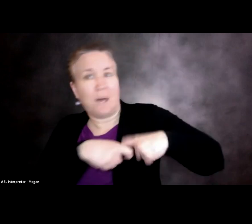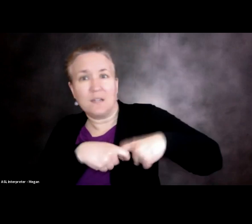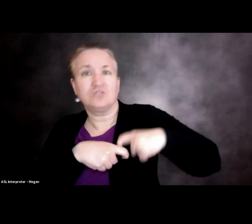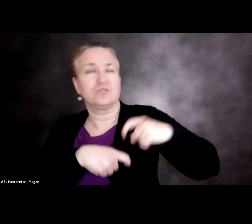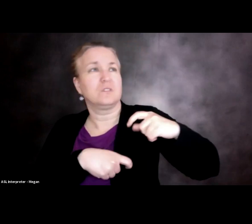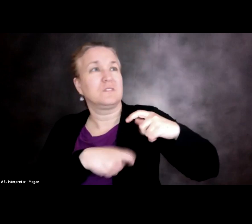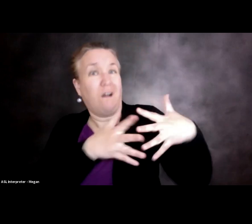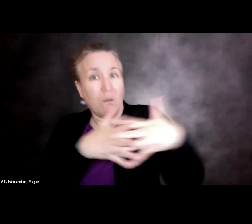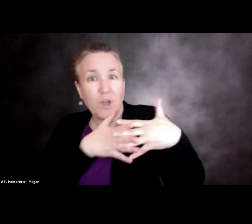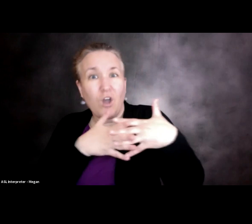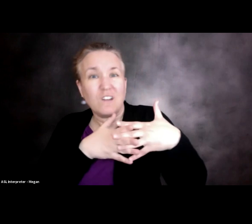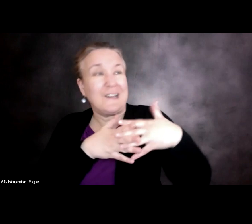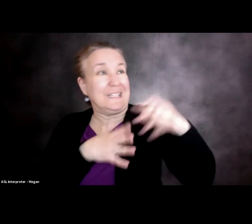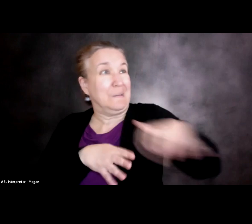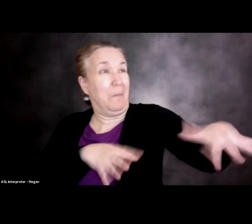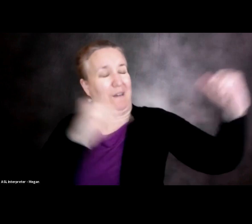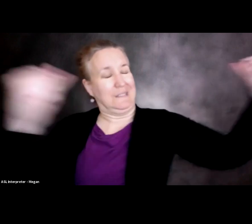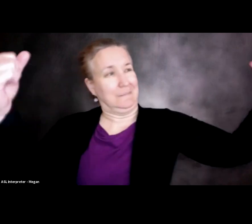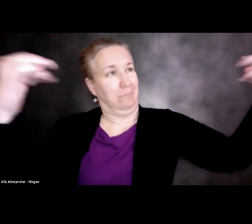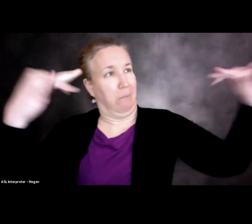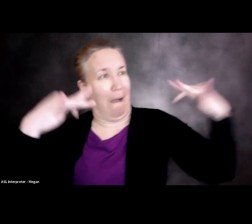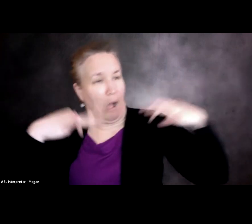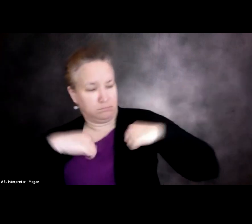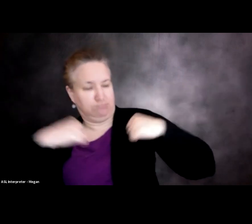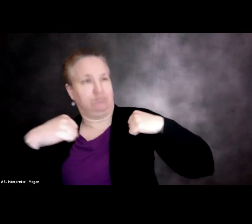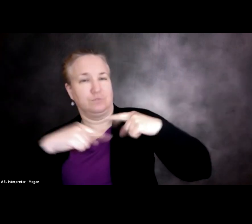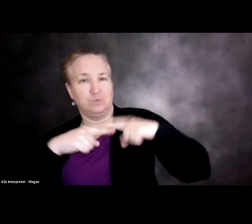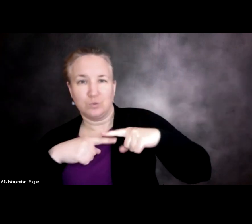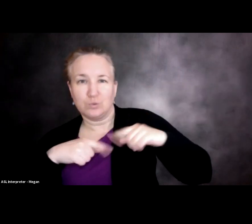and American empire into Asia.